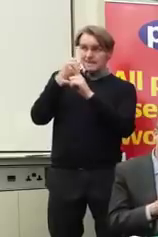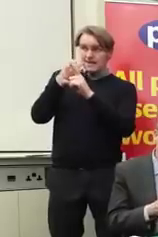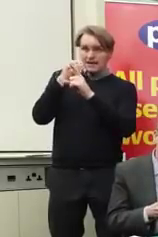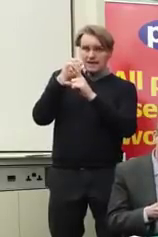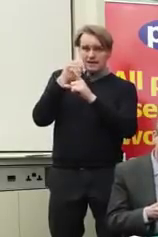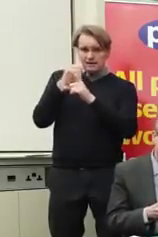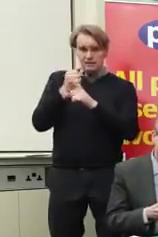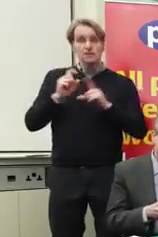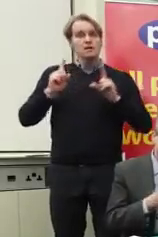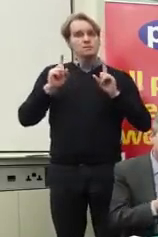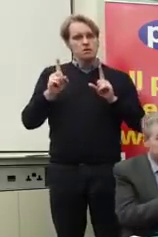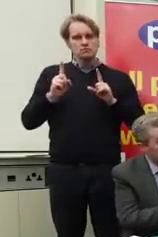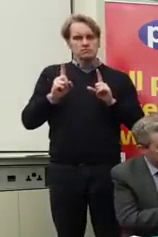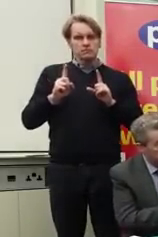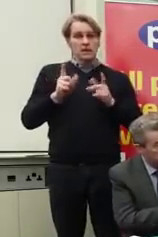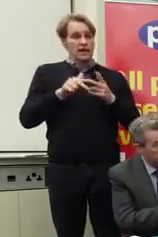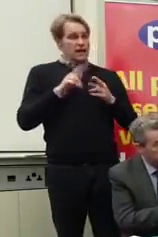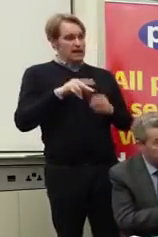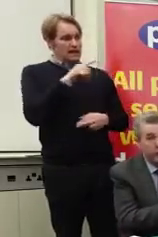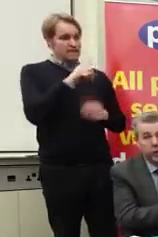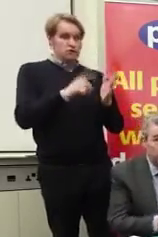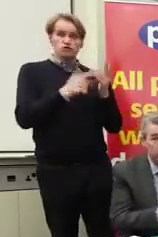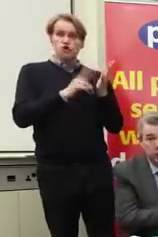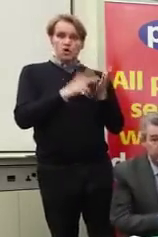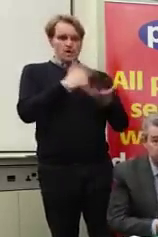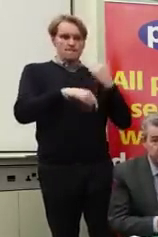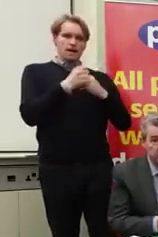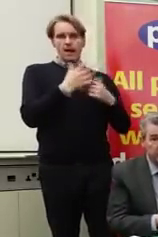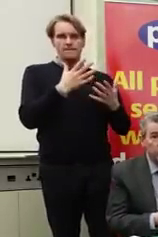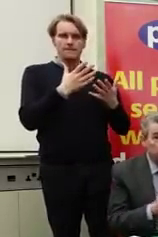recognize if John was the Chancellor and Jeremy Corbyn was the prime minister, we